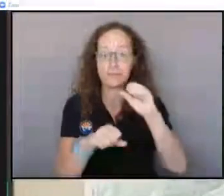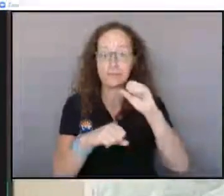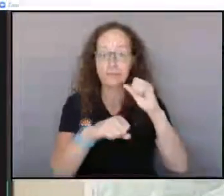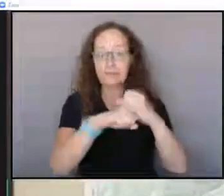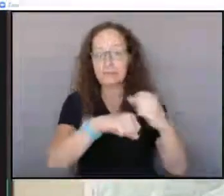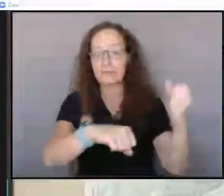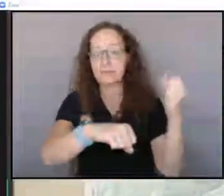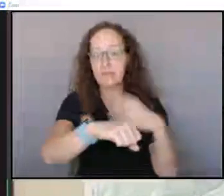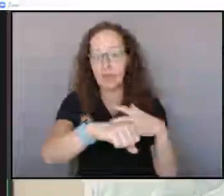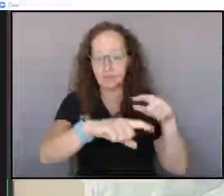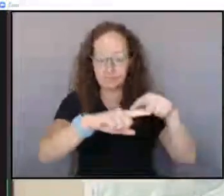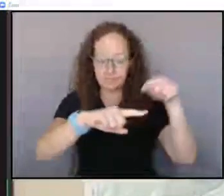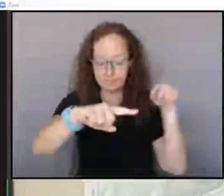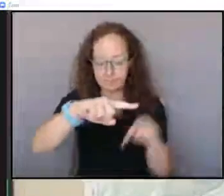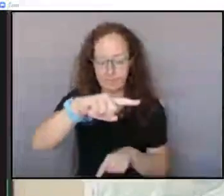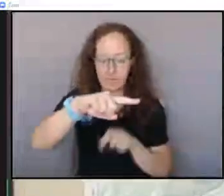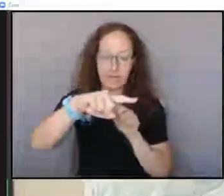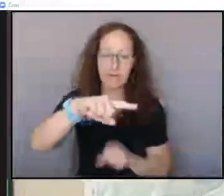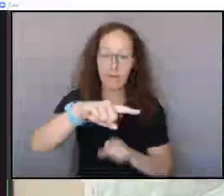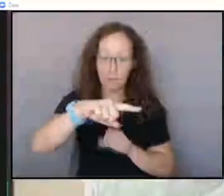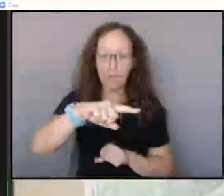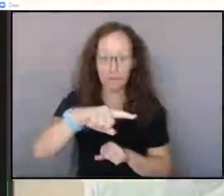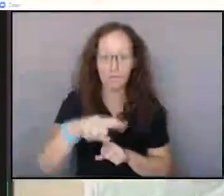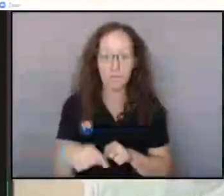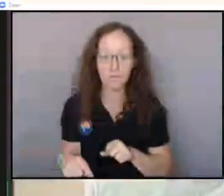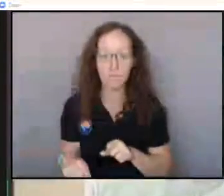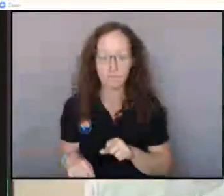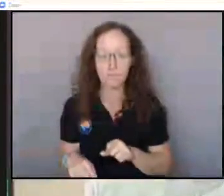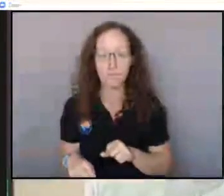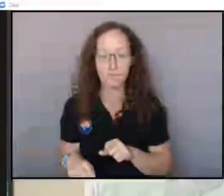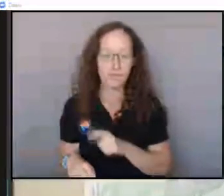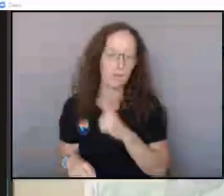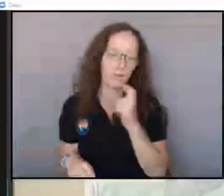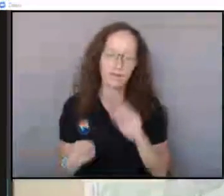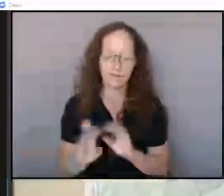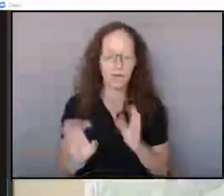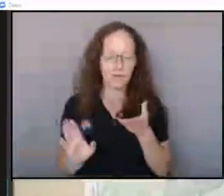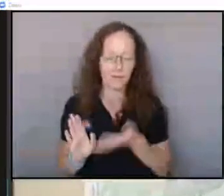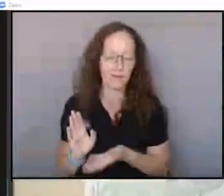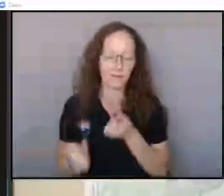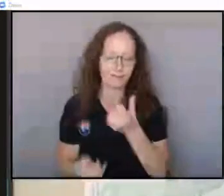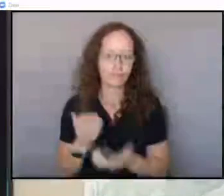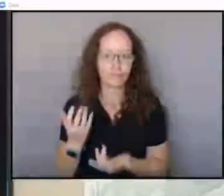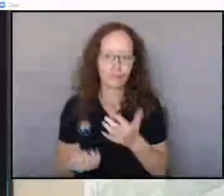SO WE WERE ABLE TO DO THAT TODAY. WE SENT A HAND CREW AND ENGINES.